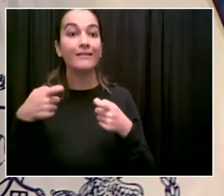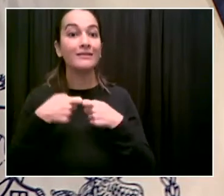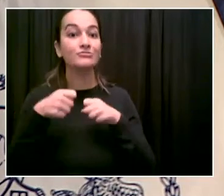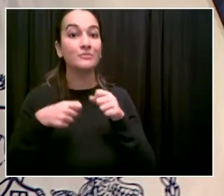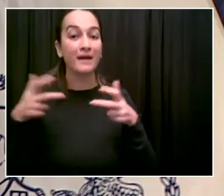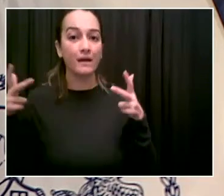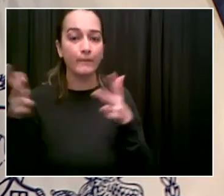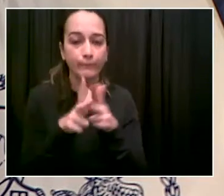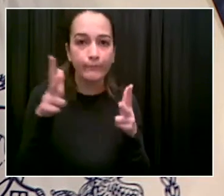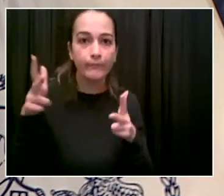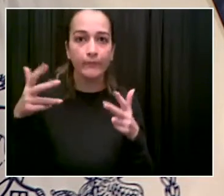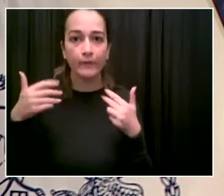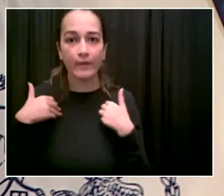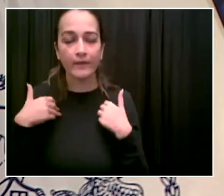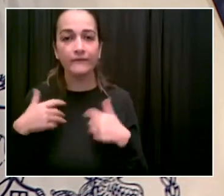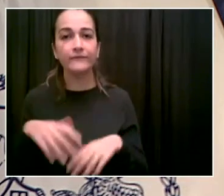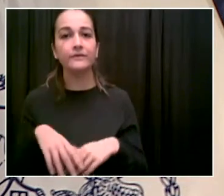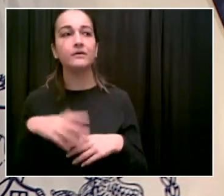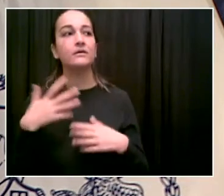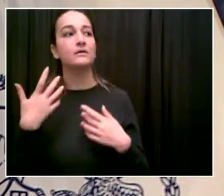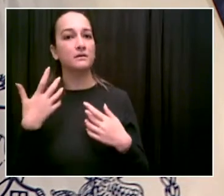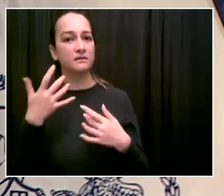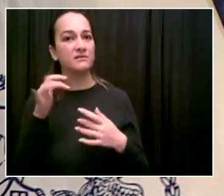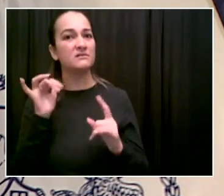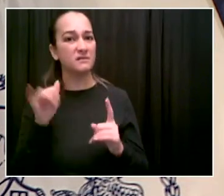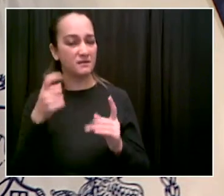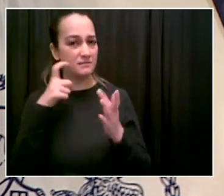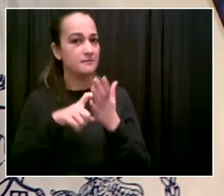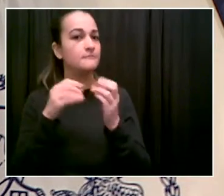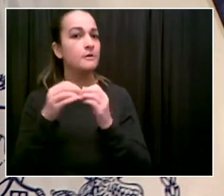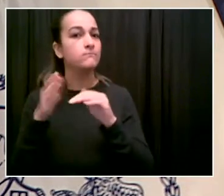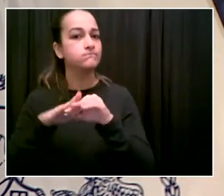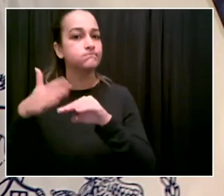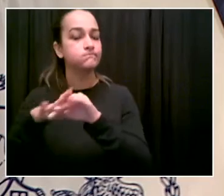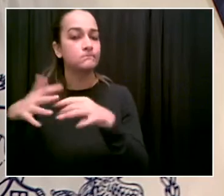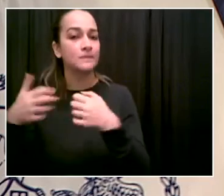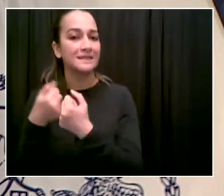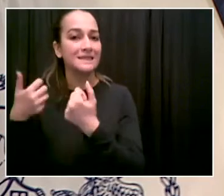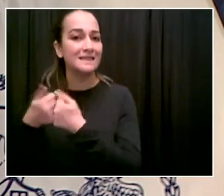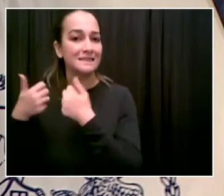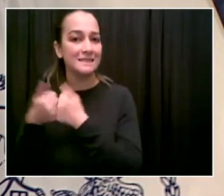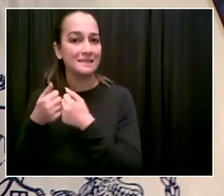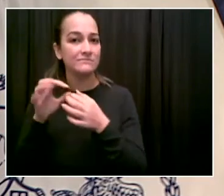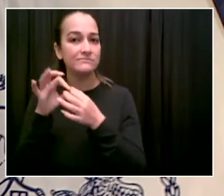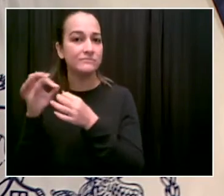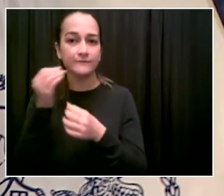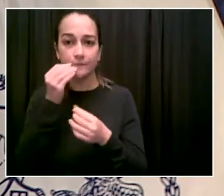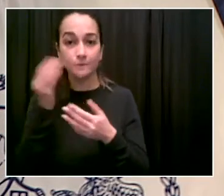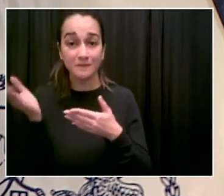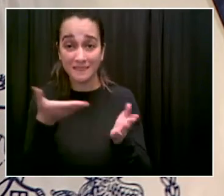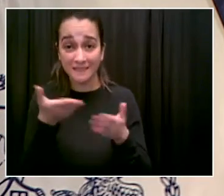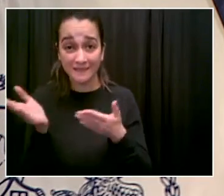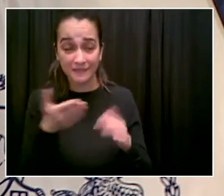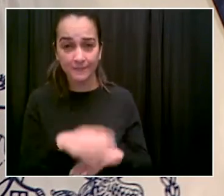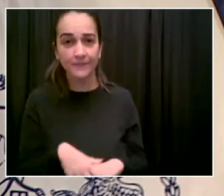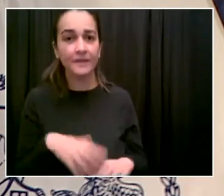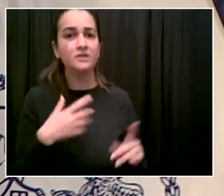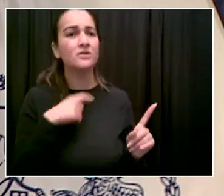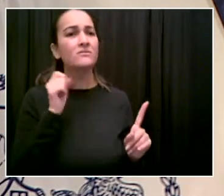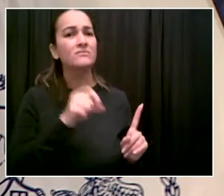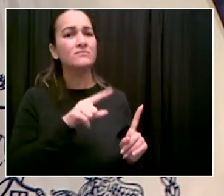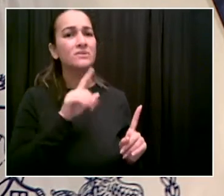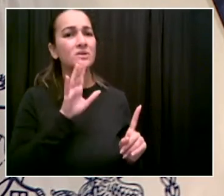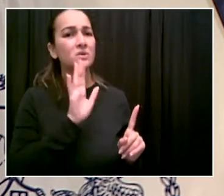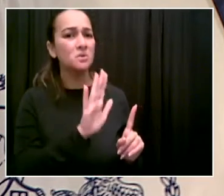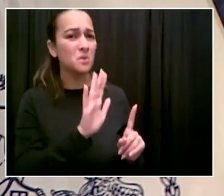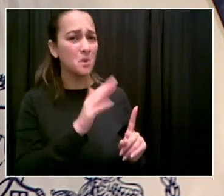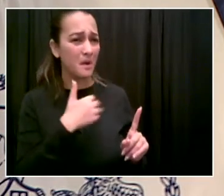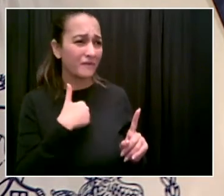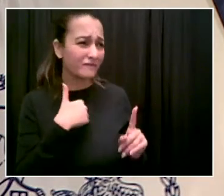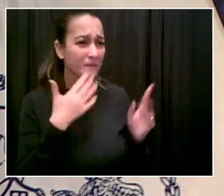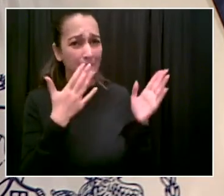HIT BY A CAR OR